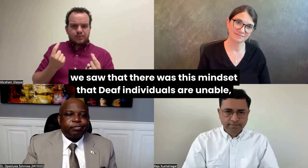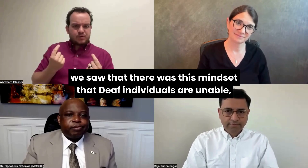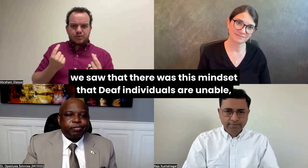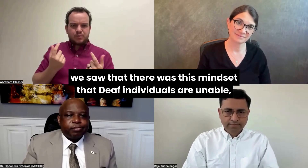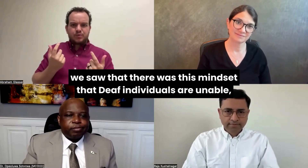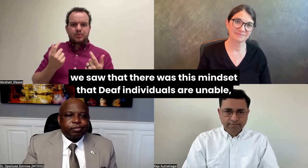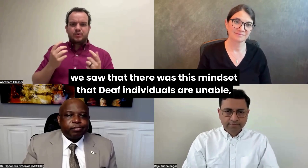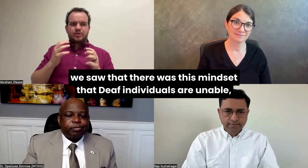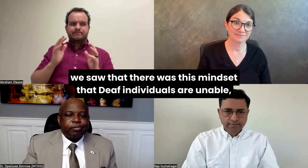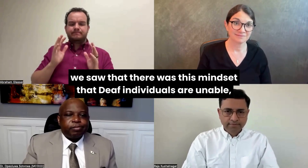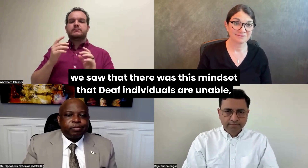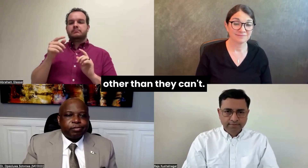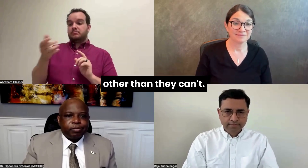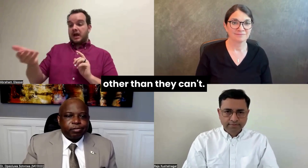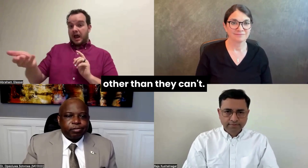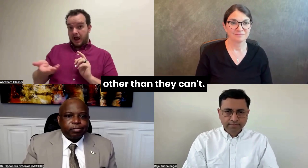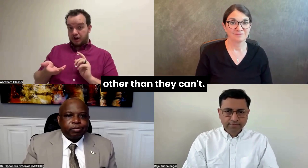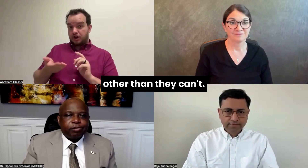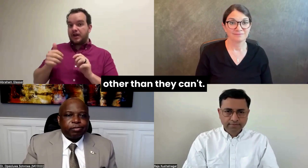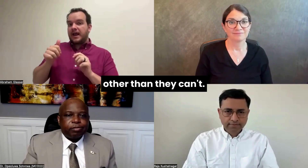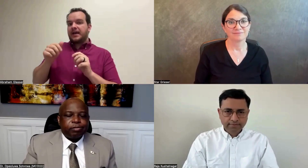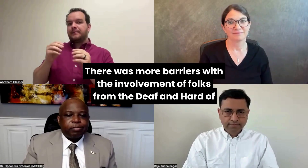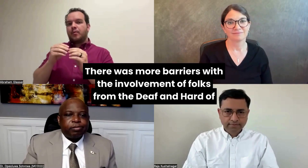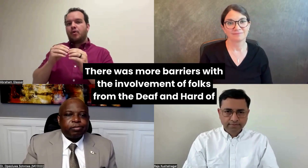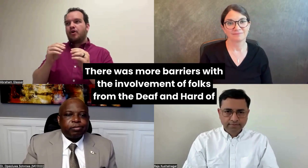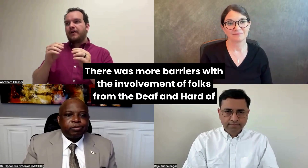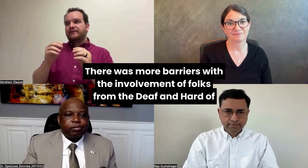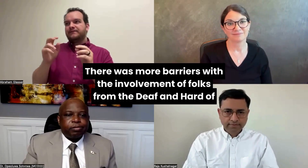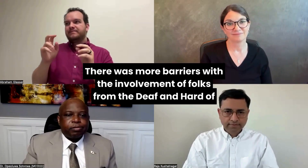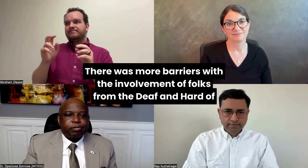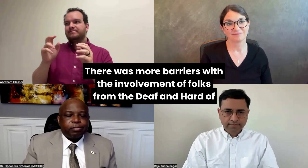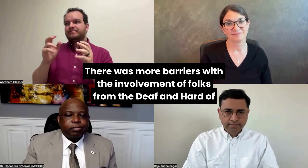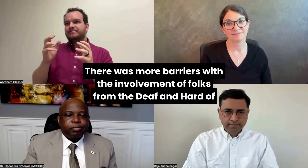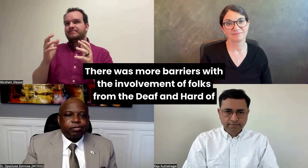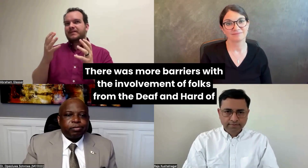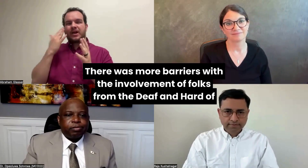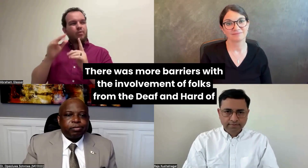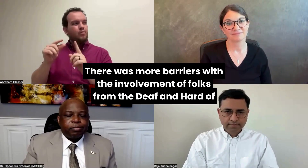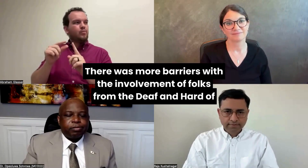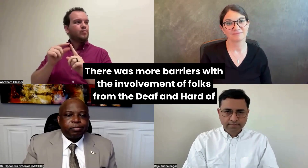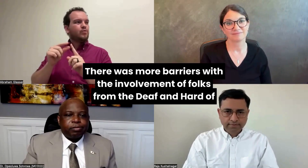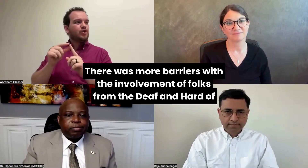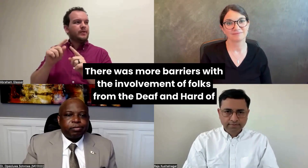other than they can't. There was more barriers with the involvement of folks from the Deaf and Hard of